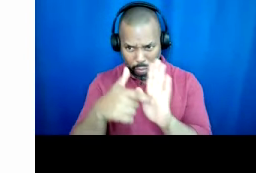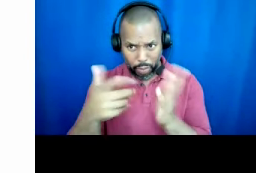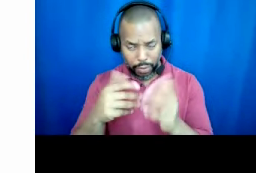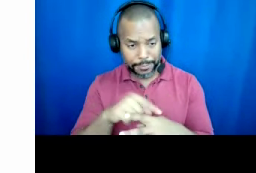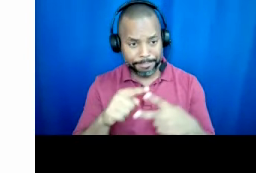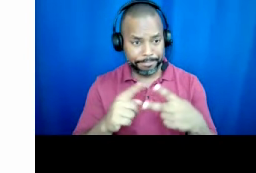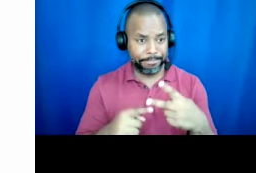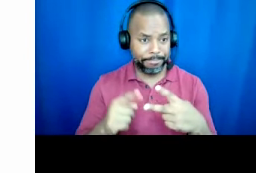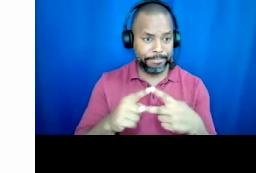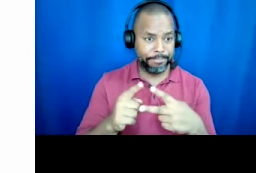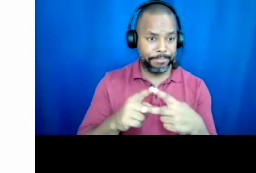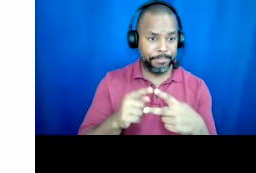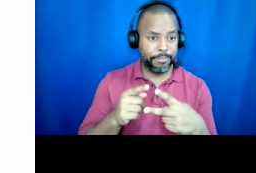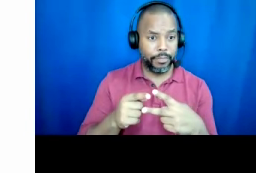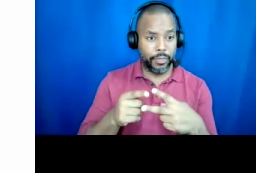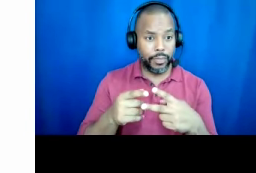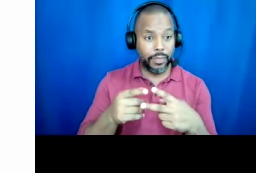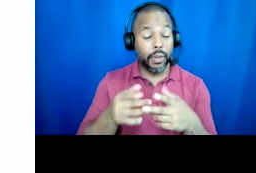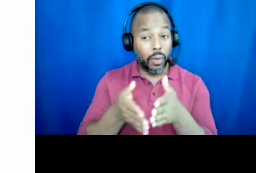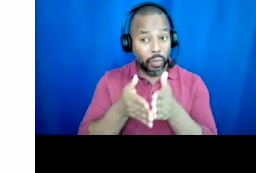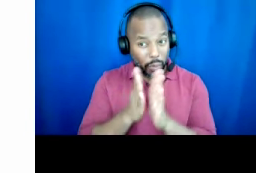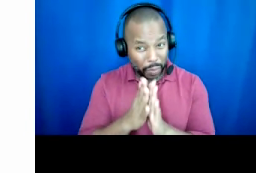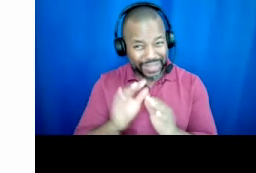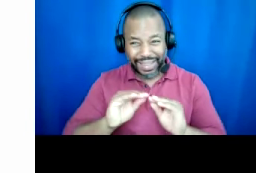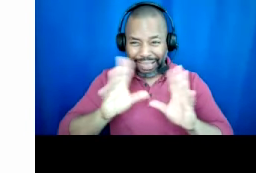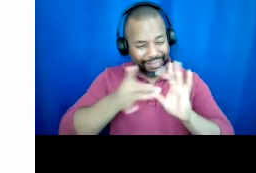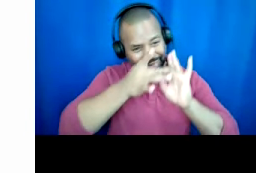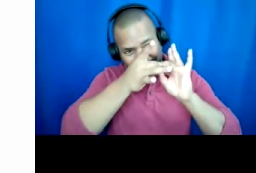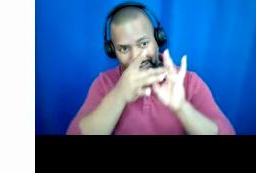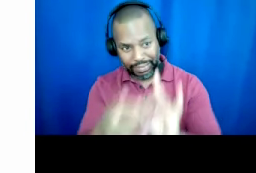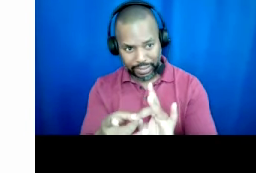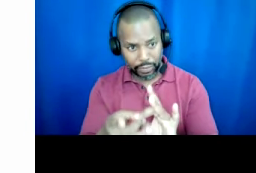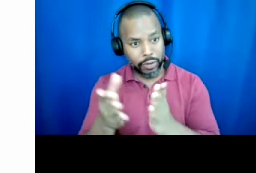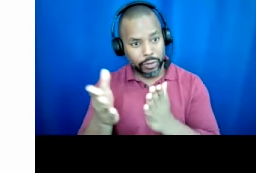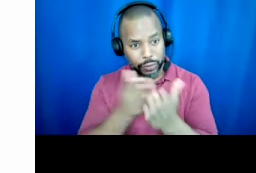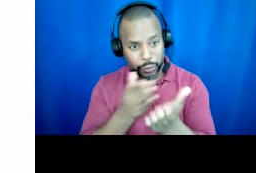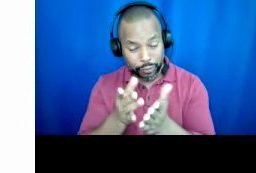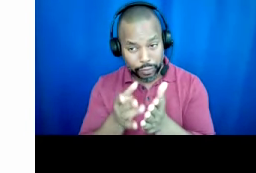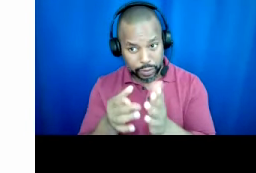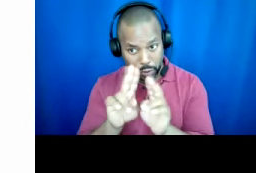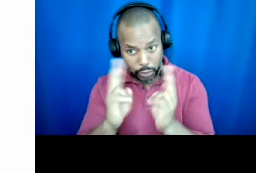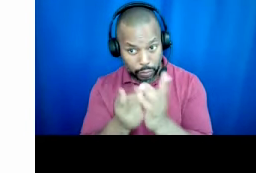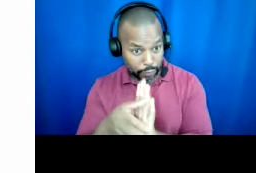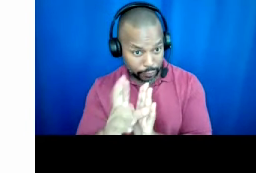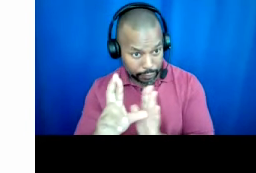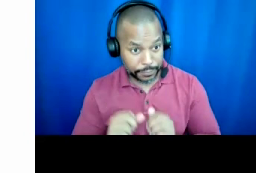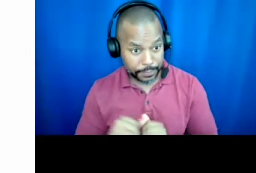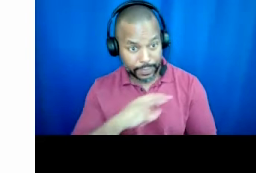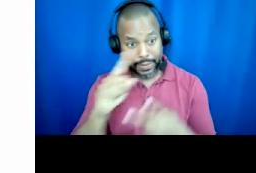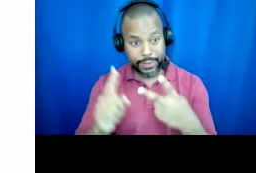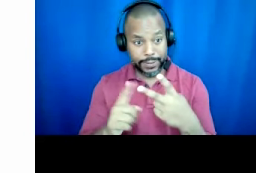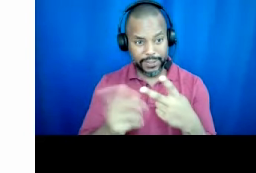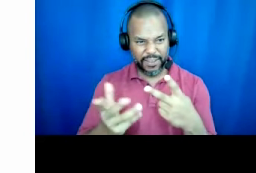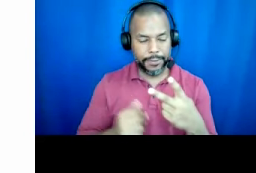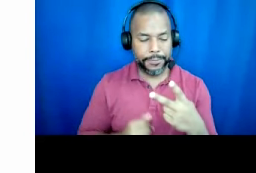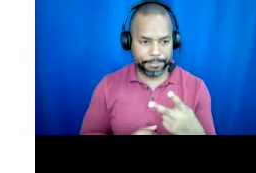clearly linked to the program review or service unit review? Second criteria in this section: